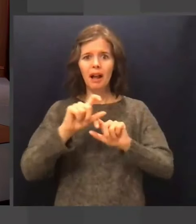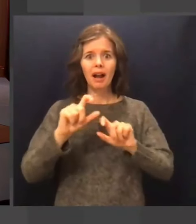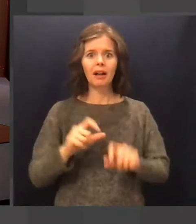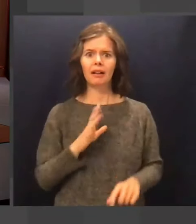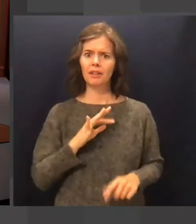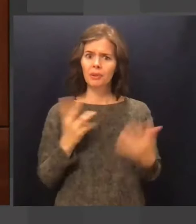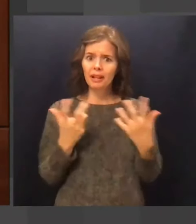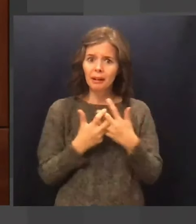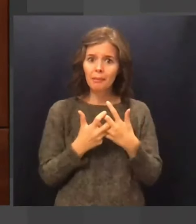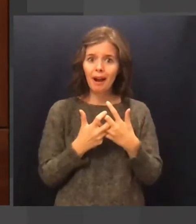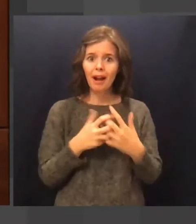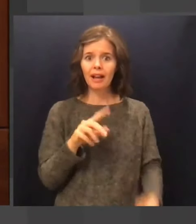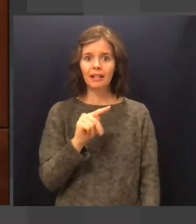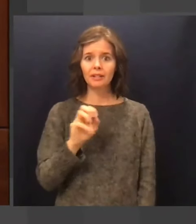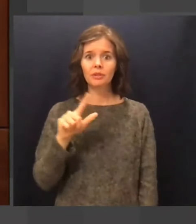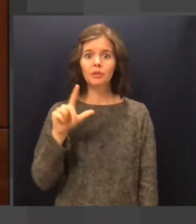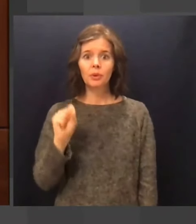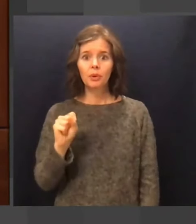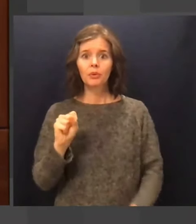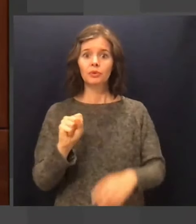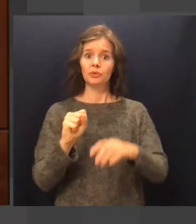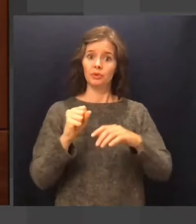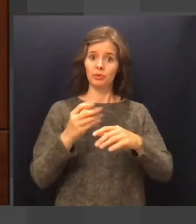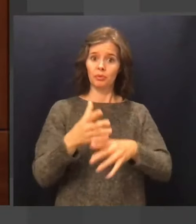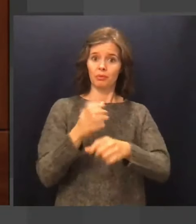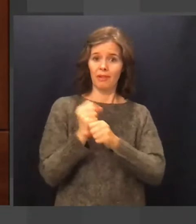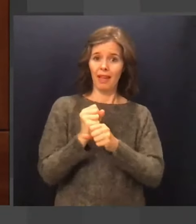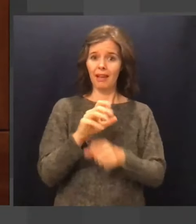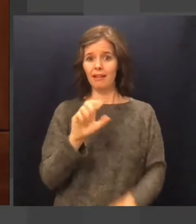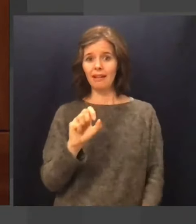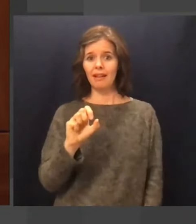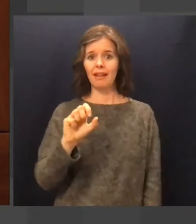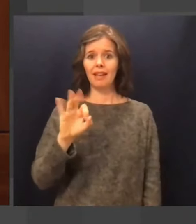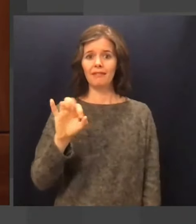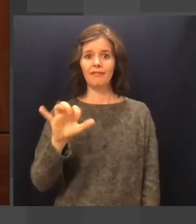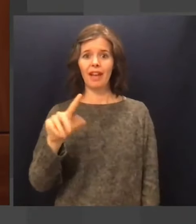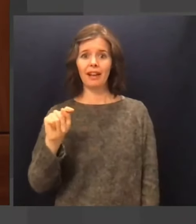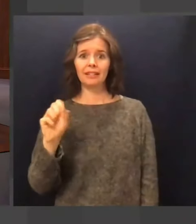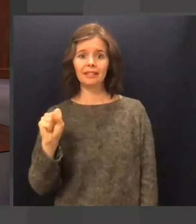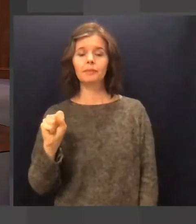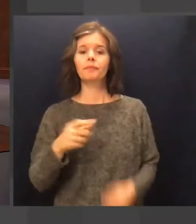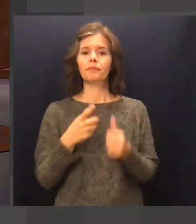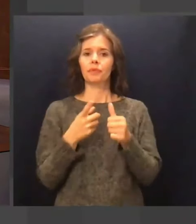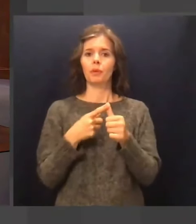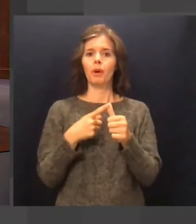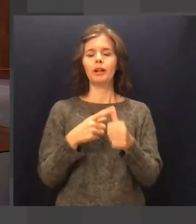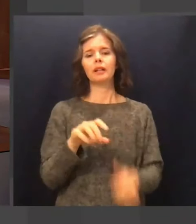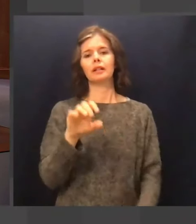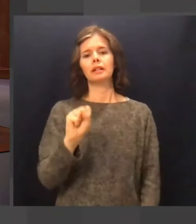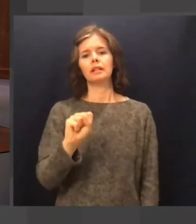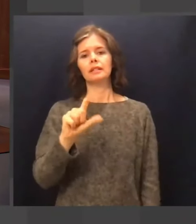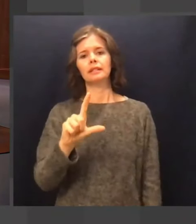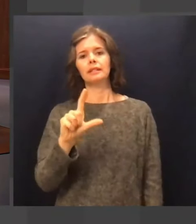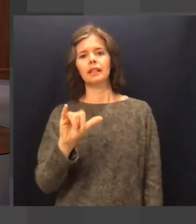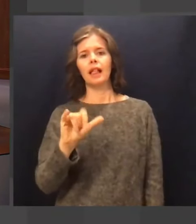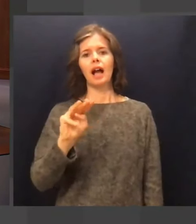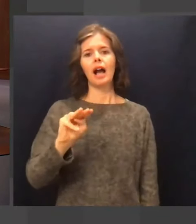COMMANDS THAT TELEPORT YOU TO THE NEXT AREA. THAT'S AWESOME. AND I LOVE THE SLAMINATOR, THE BLOCKINATOR AND THE MAGIC WAND. I'VE NEVER SEEN ITEMS DO THAT BEFORE.